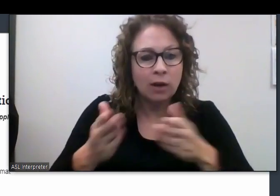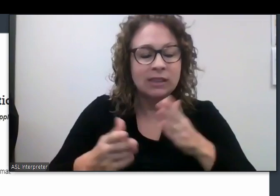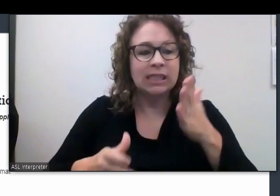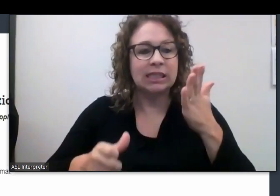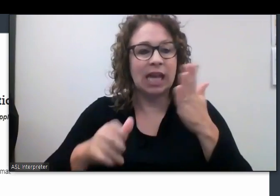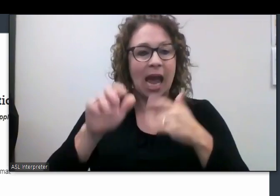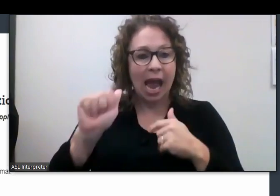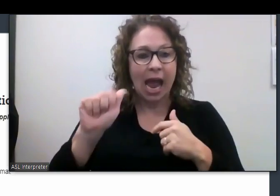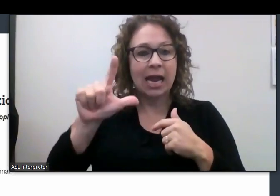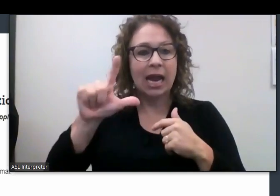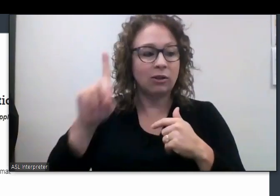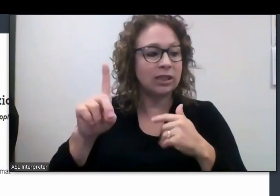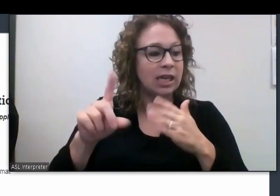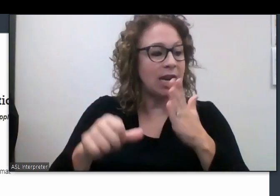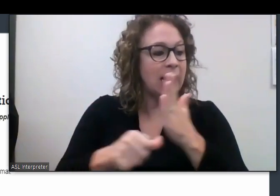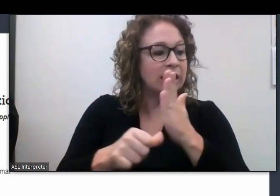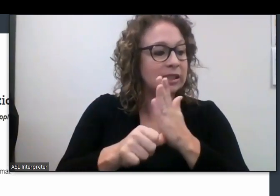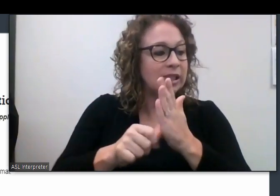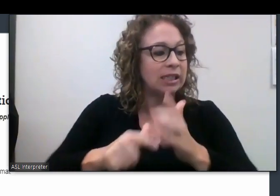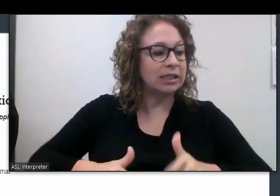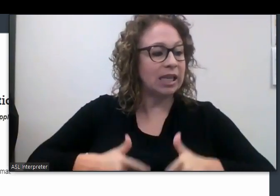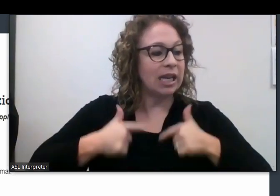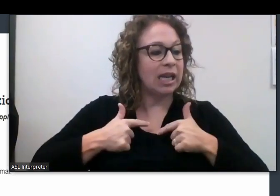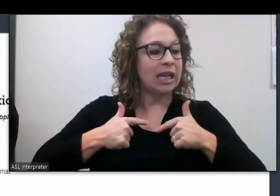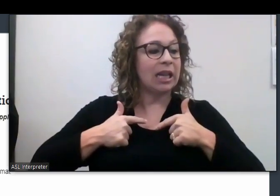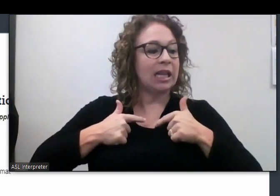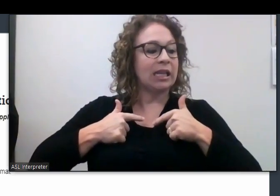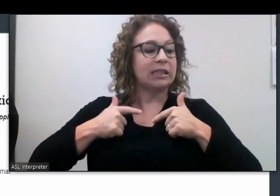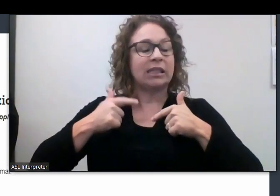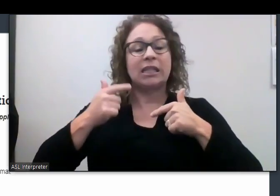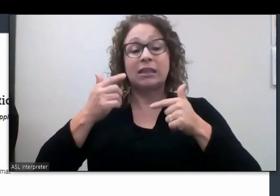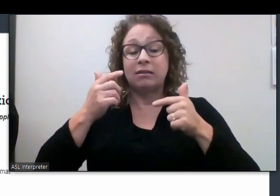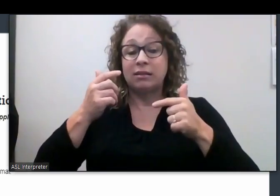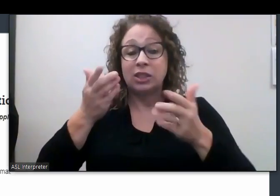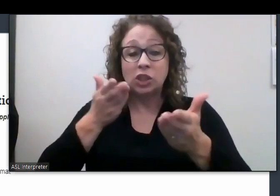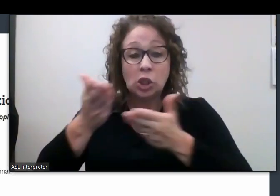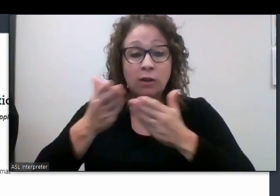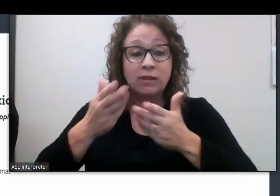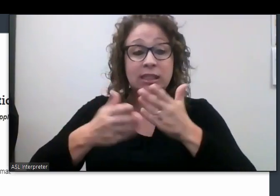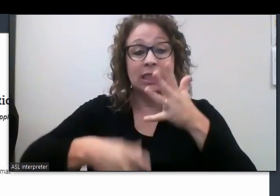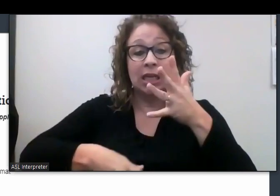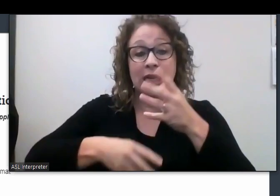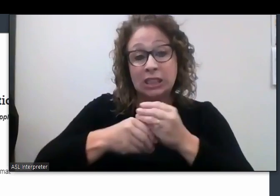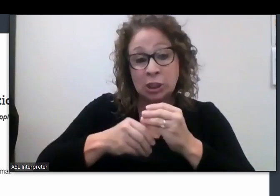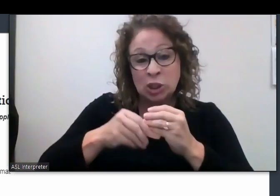alternate formats for event information like a digital copy or large print.